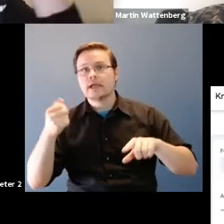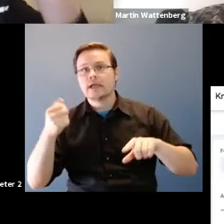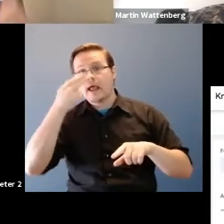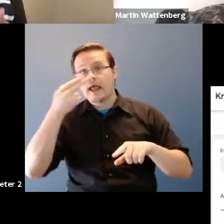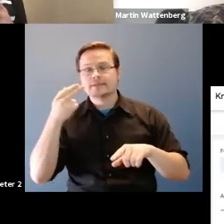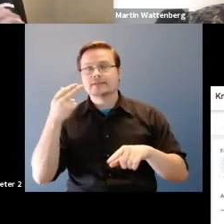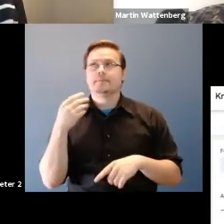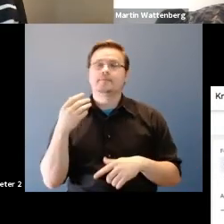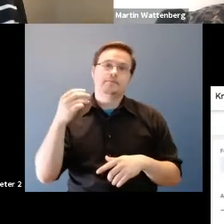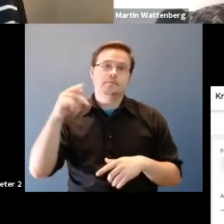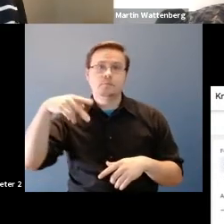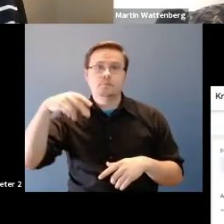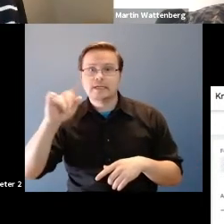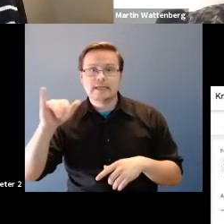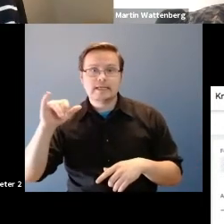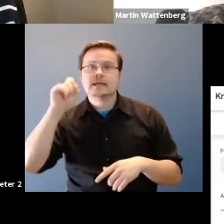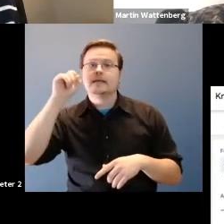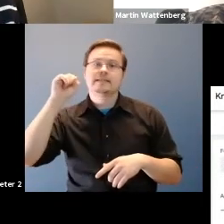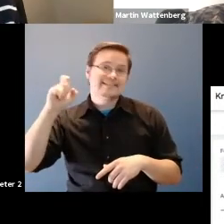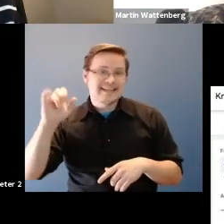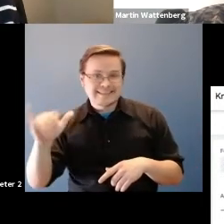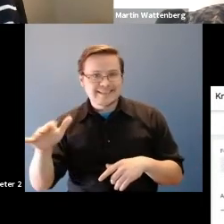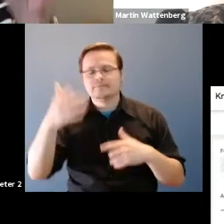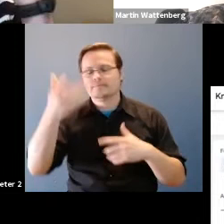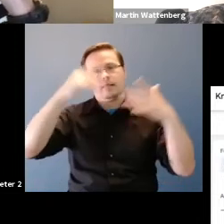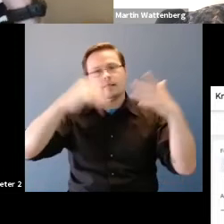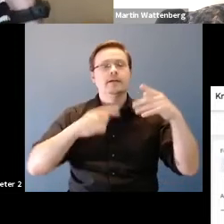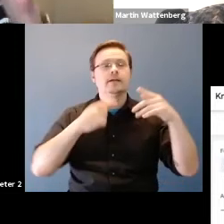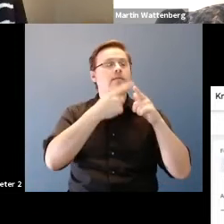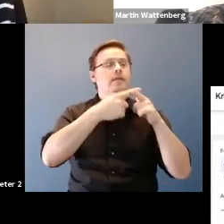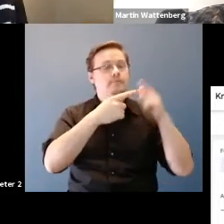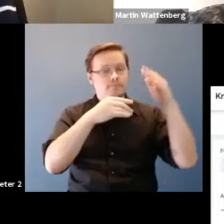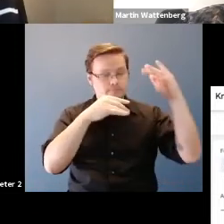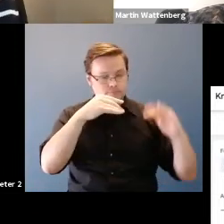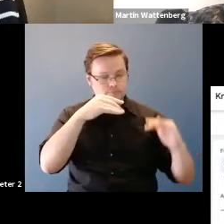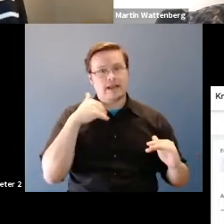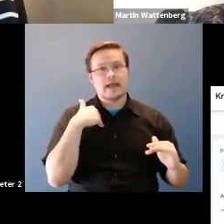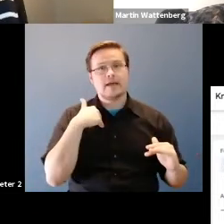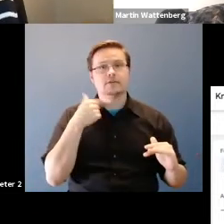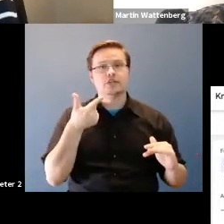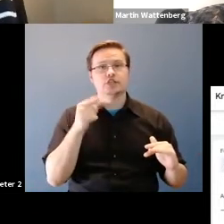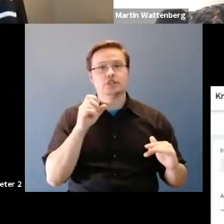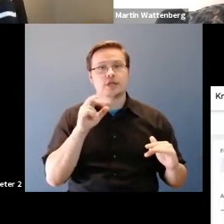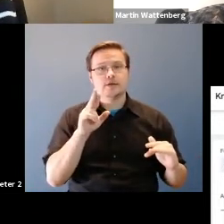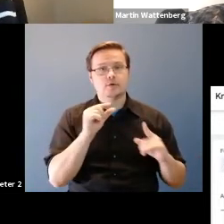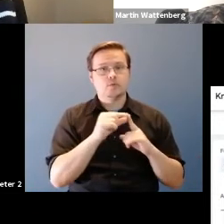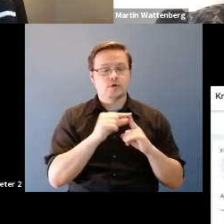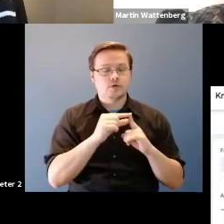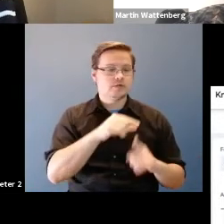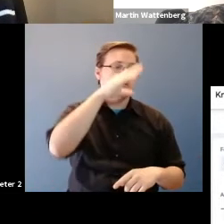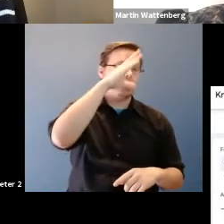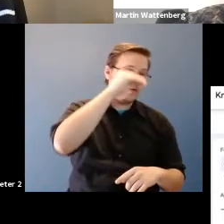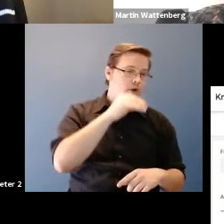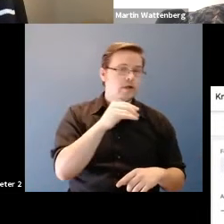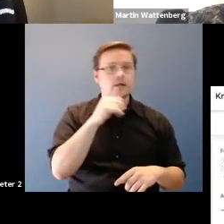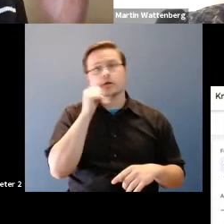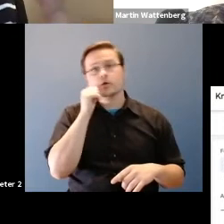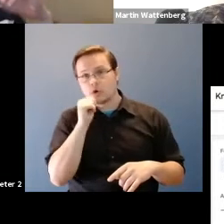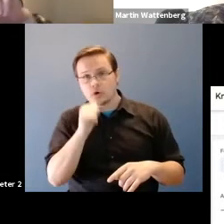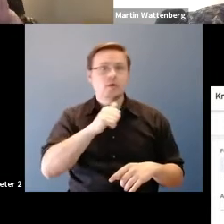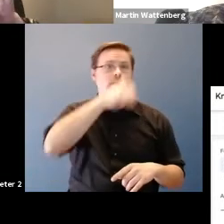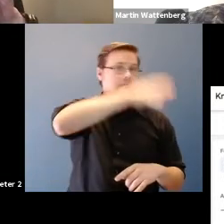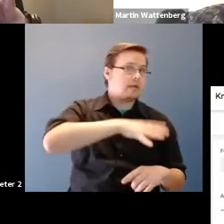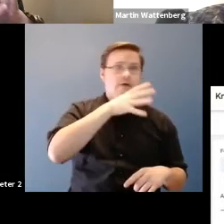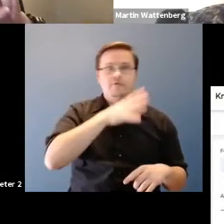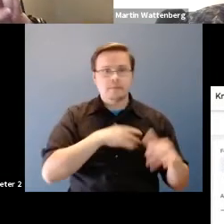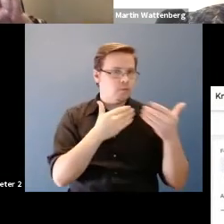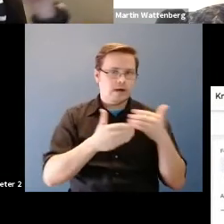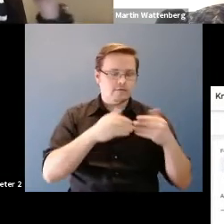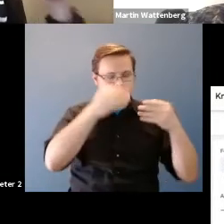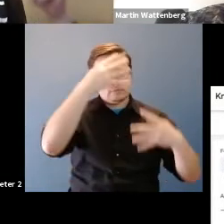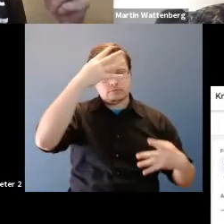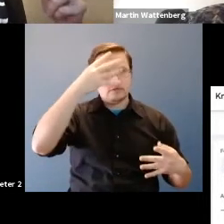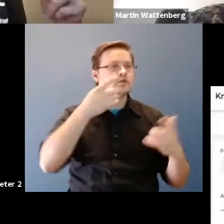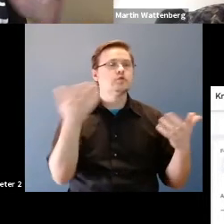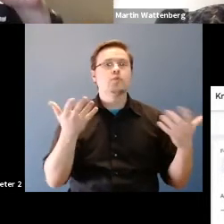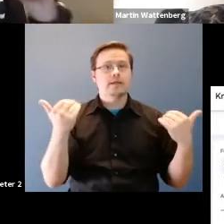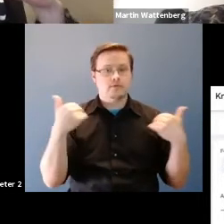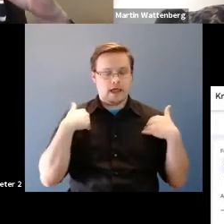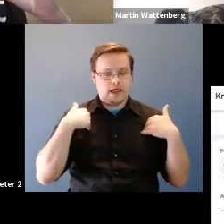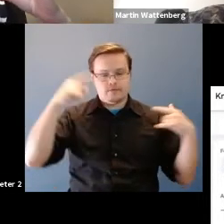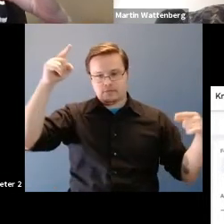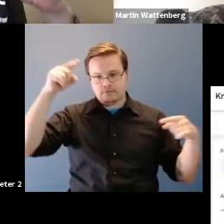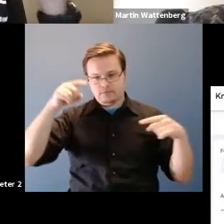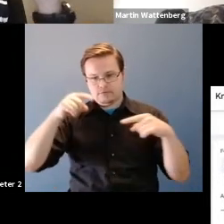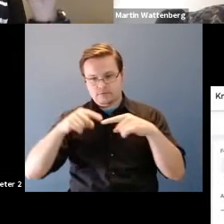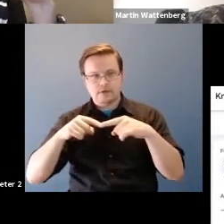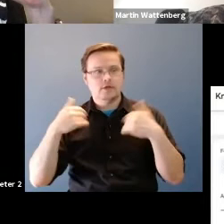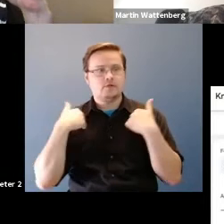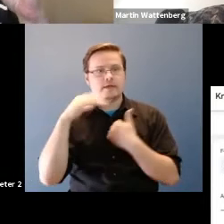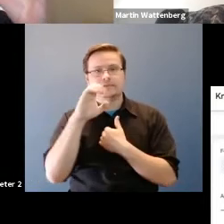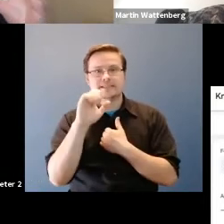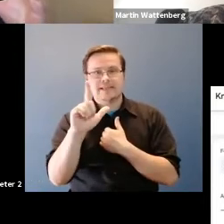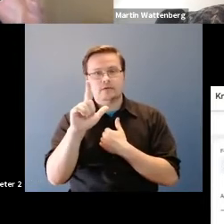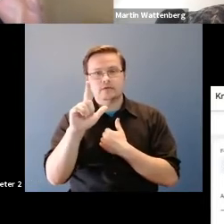Fernanda Viegas: And on the on the vertical there I have words that are gendered words right so boy female girls whatever and what you have at the intersection of these dimensions, you have the cells that are colored.